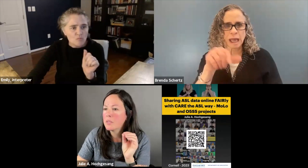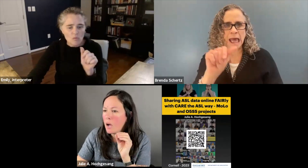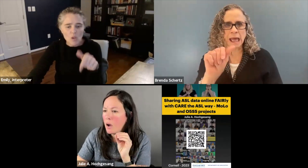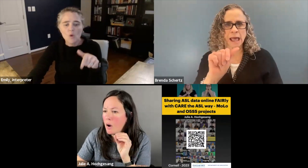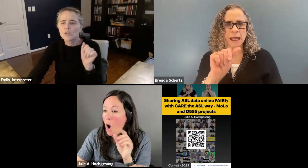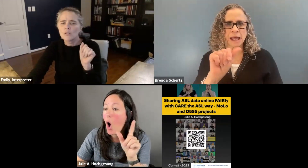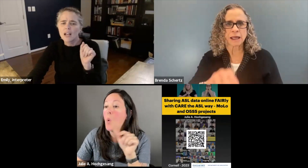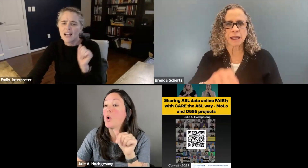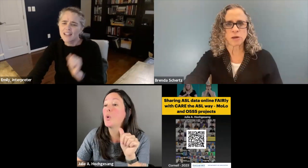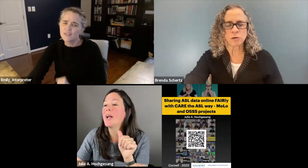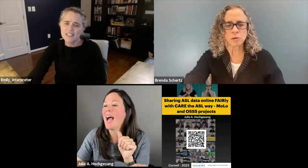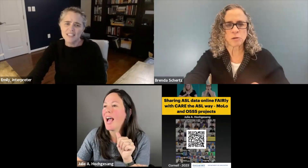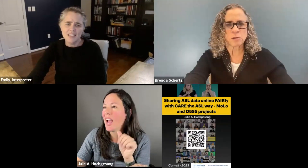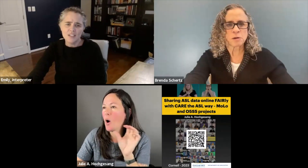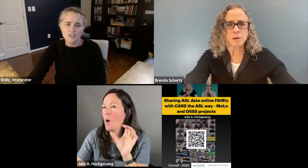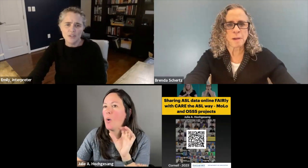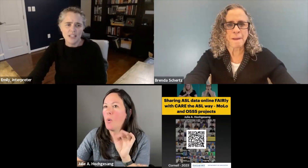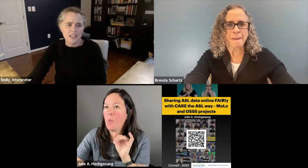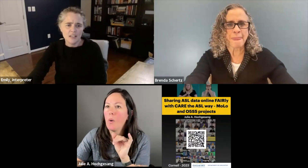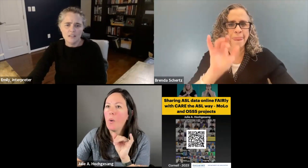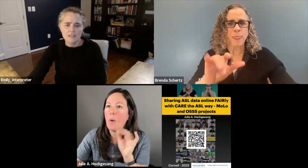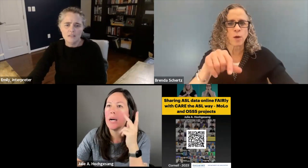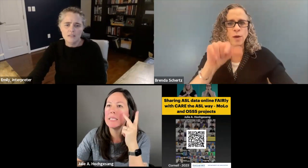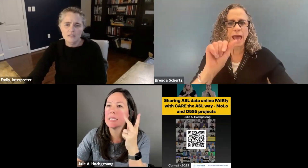look I don't see it in